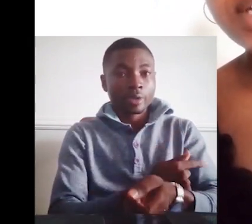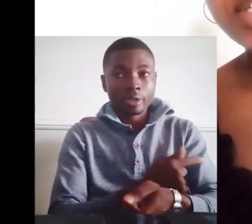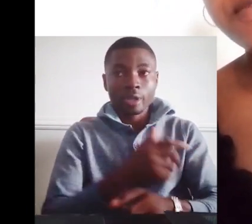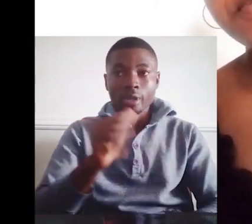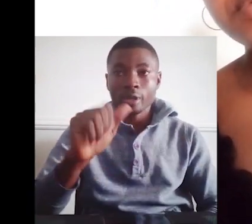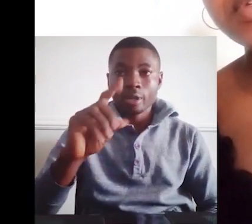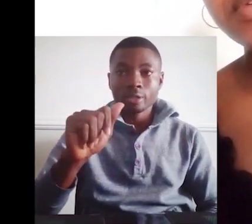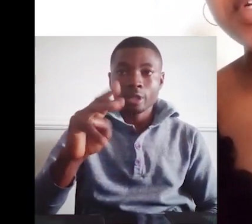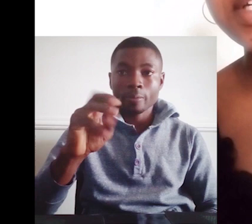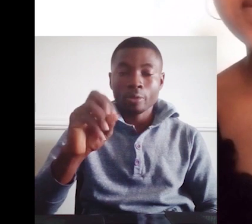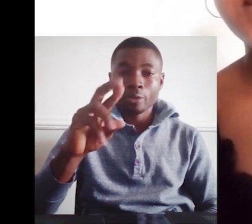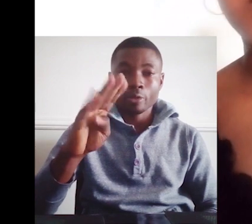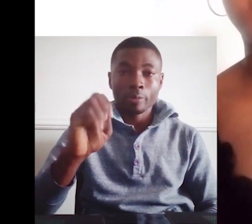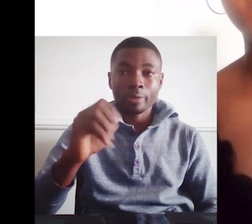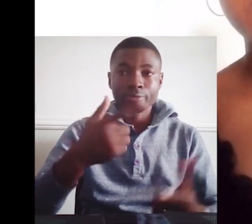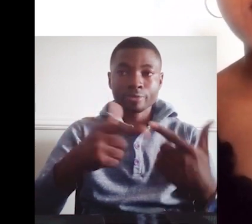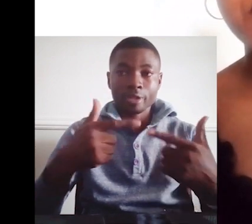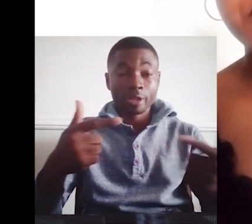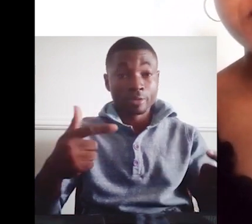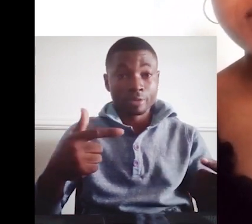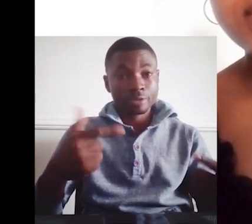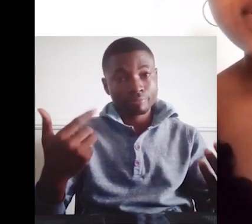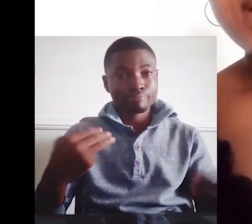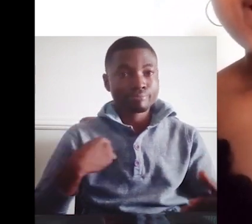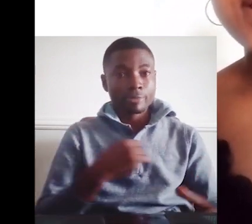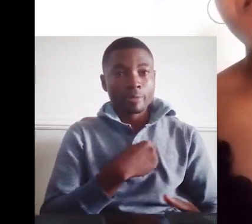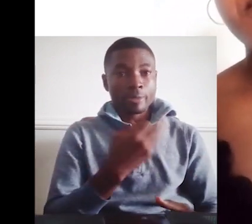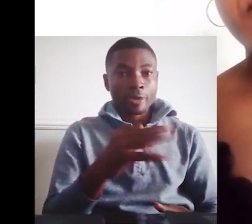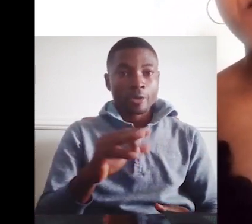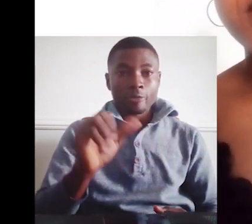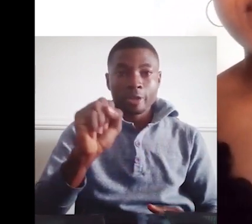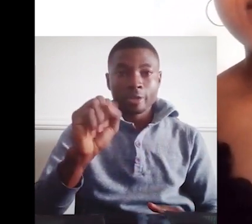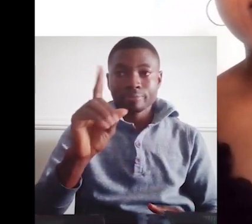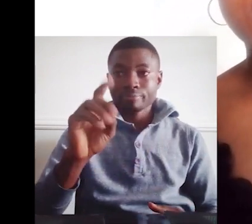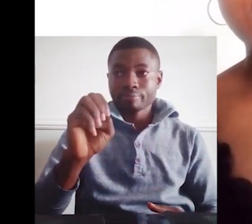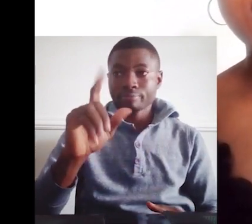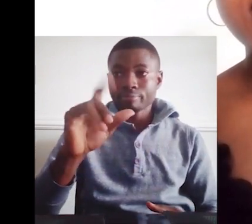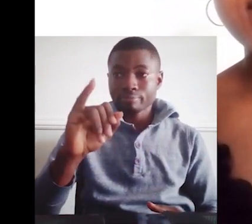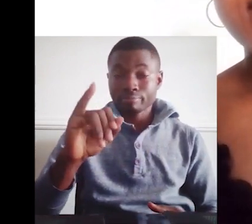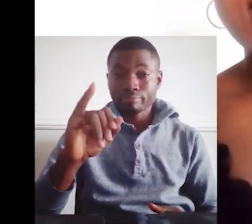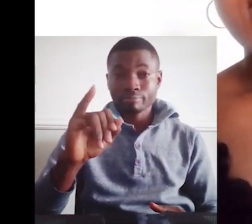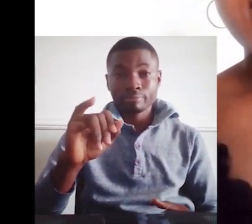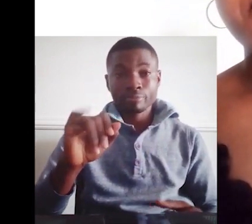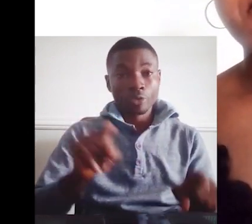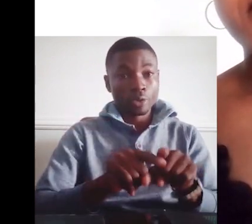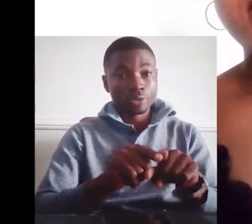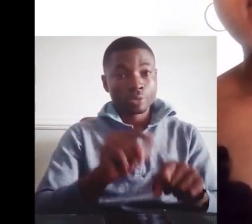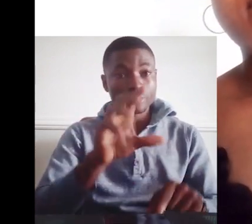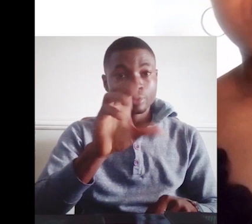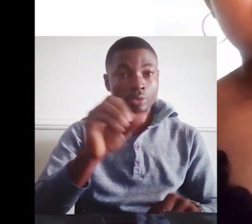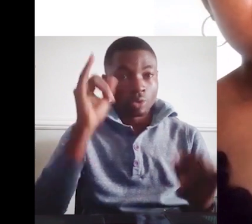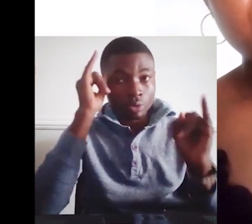researcher focusing on Ghanaian and Adamorobe Sign Languages